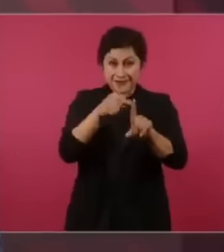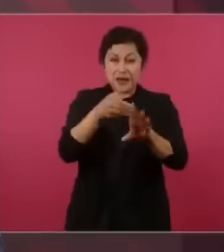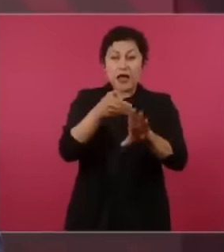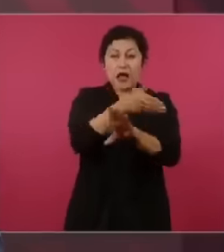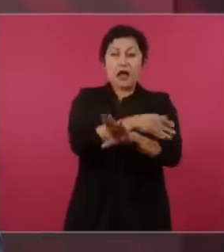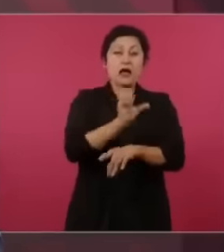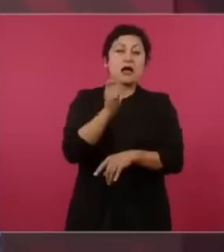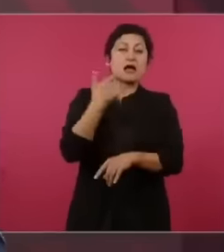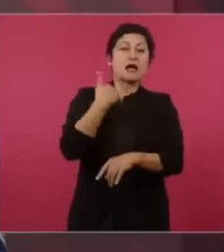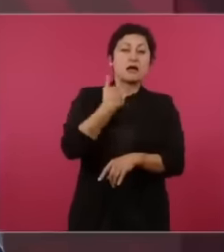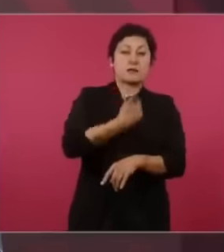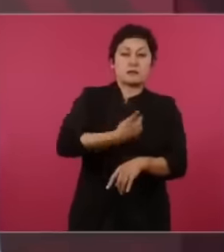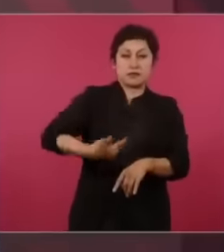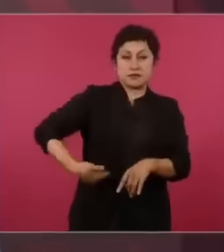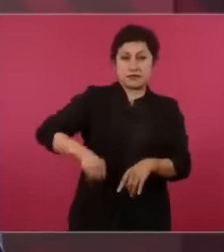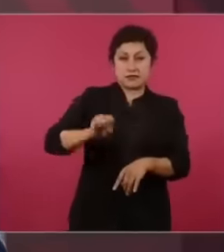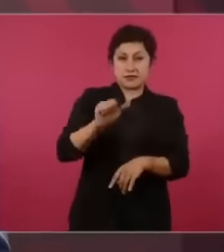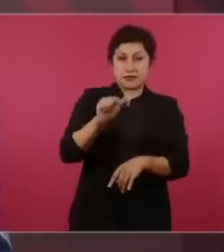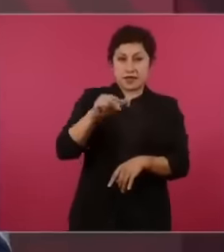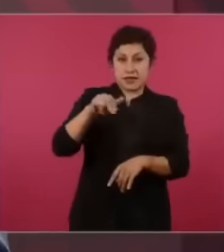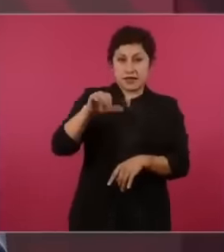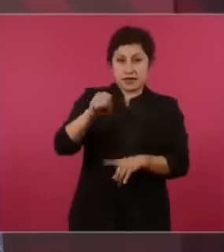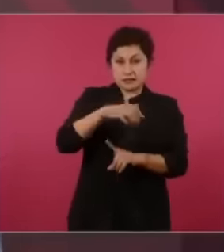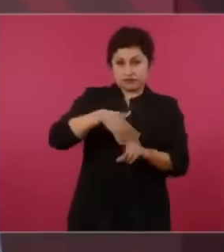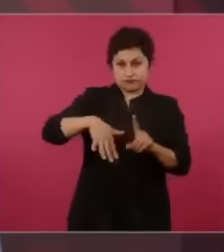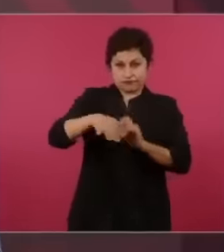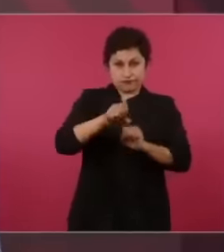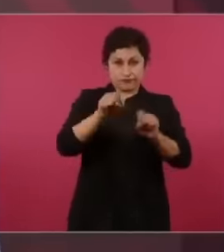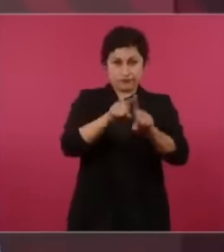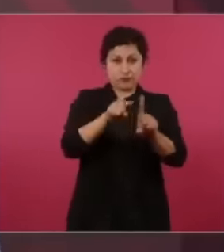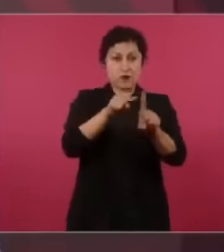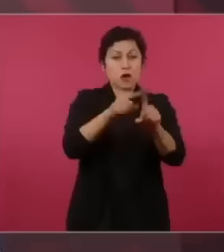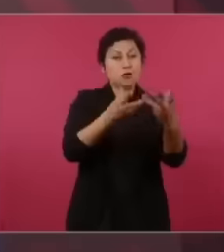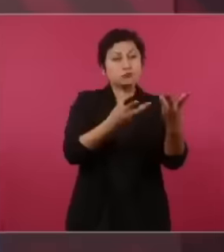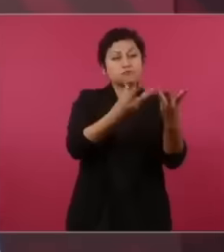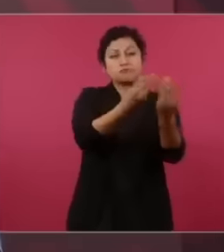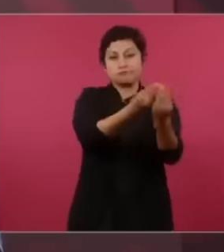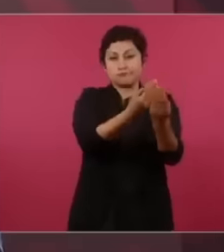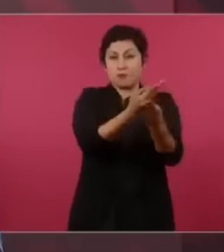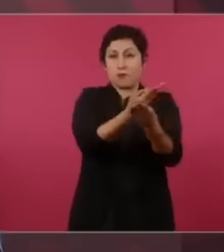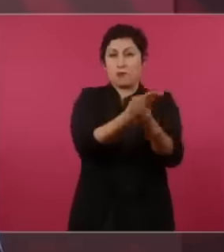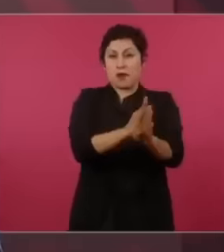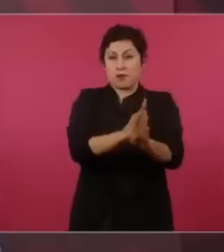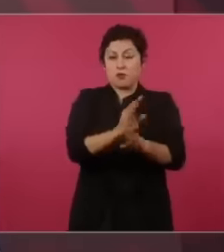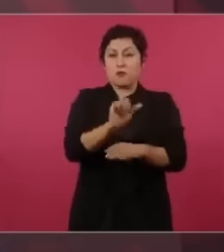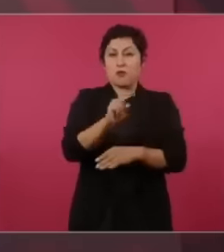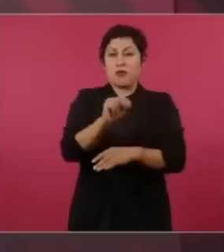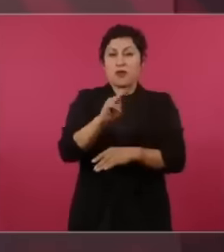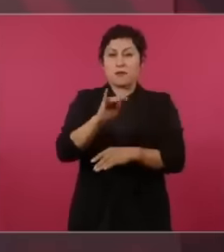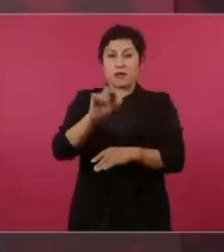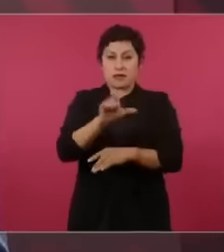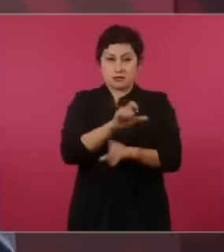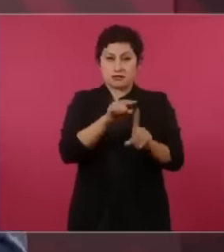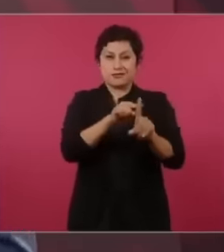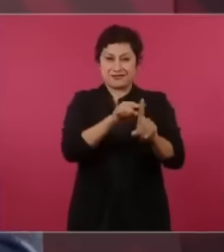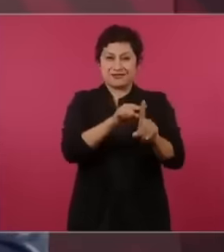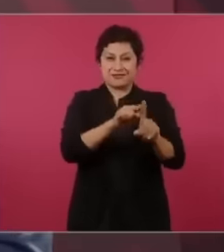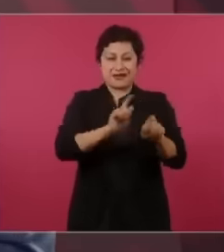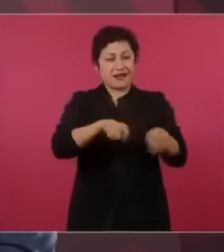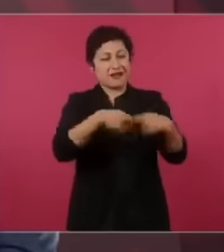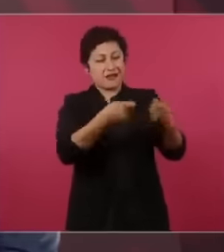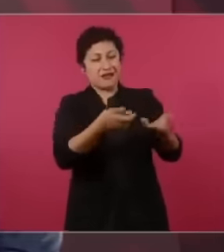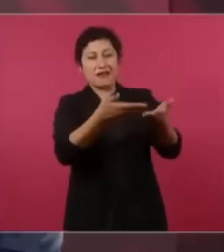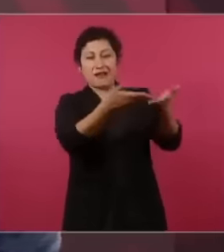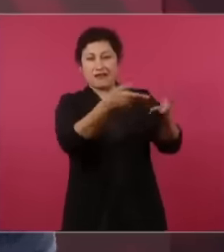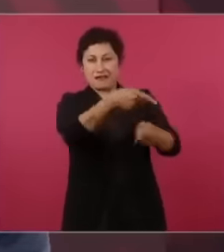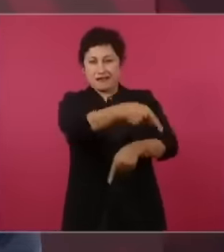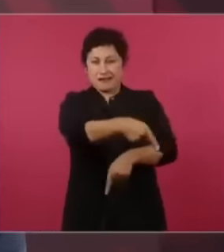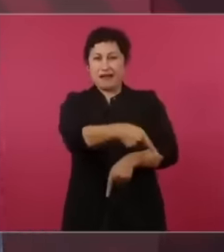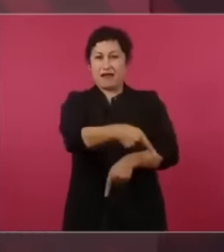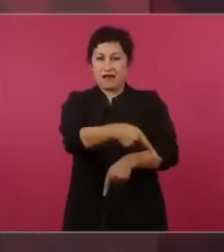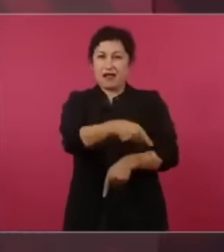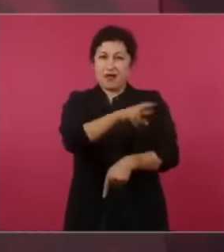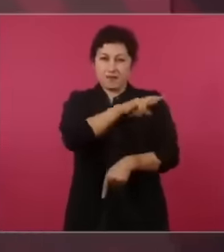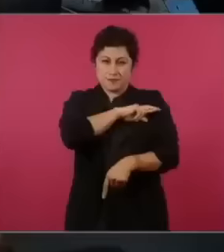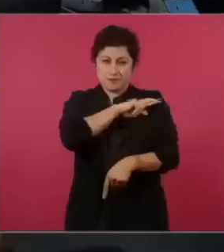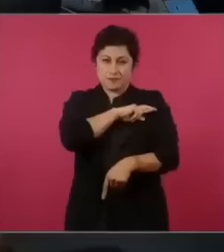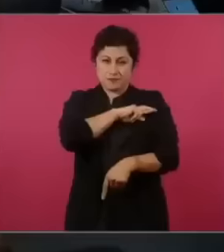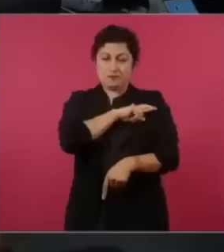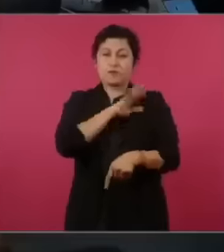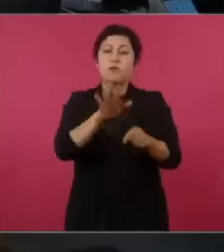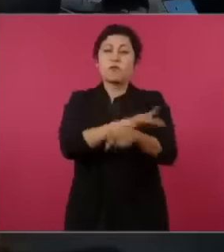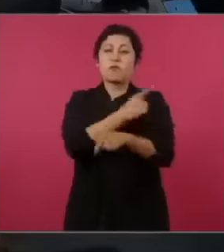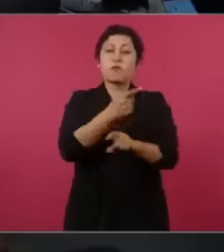because he wanted to keep telephones from Mexico And they decided to deliver phones